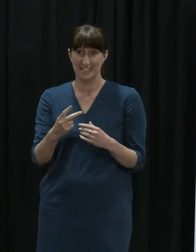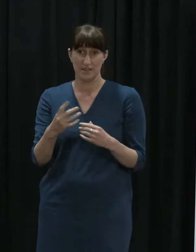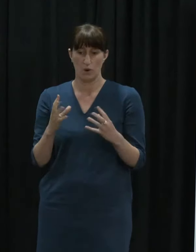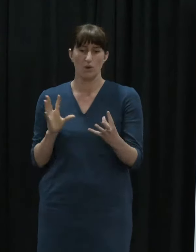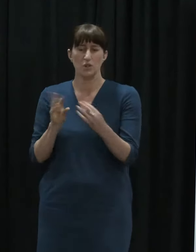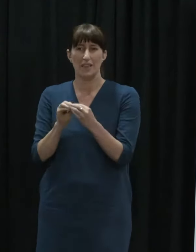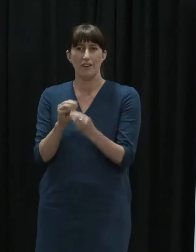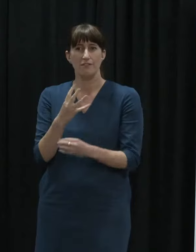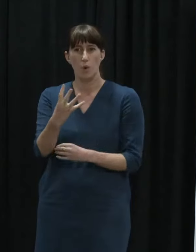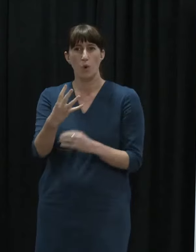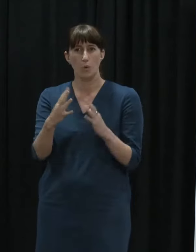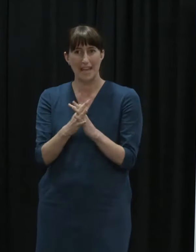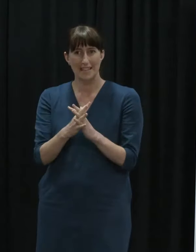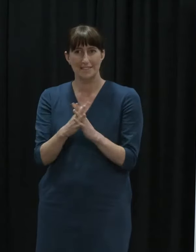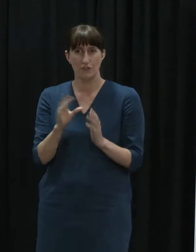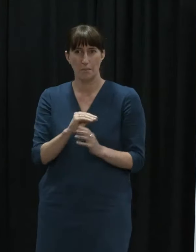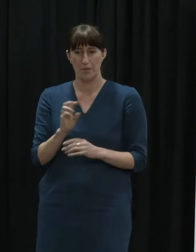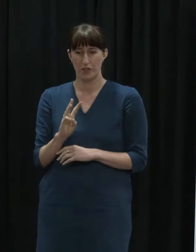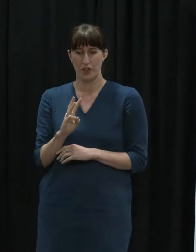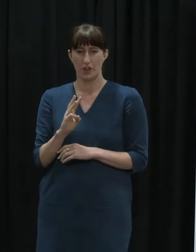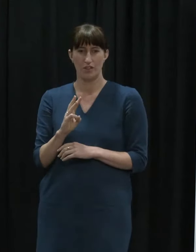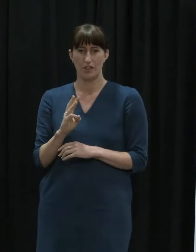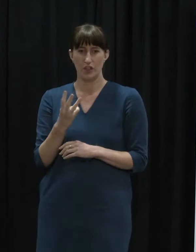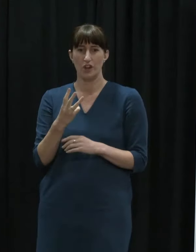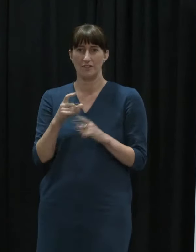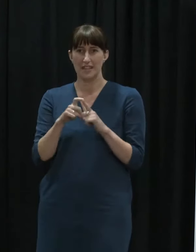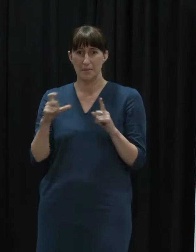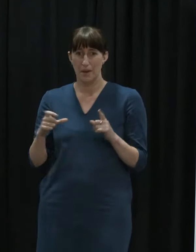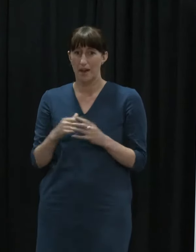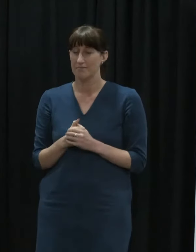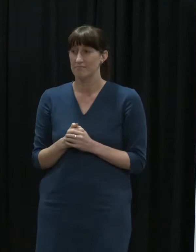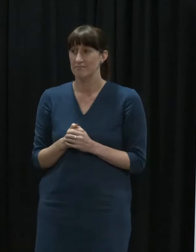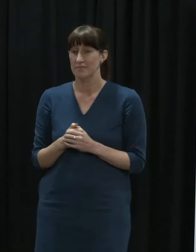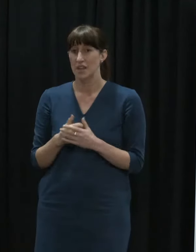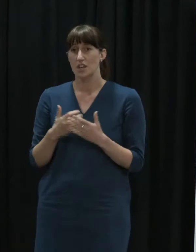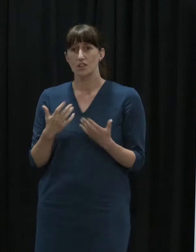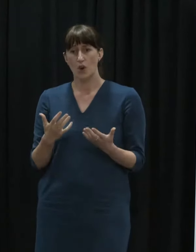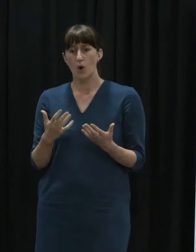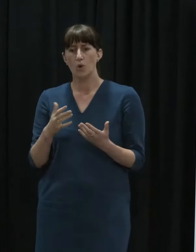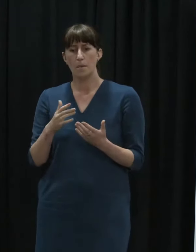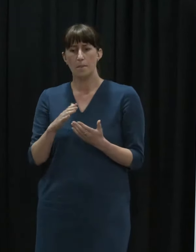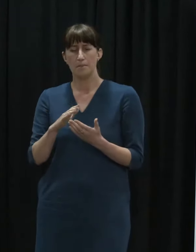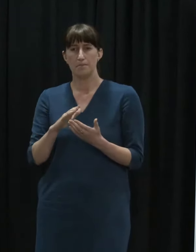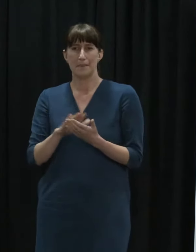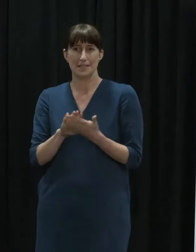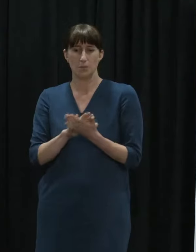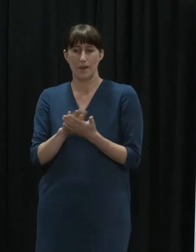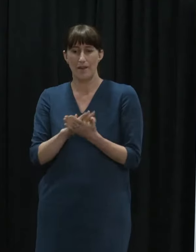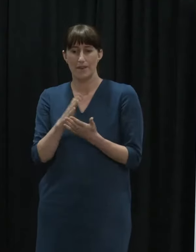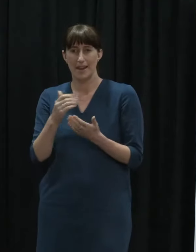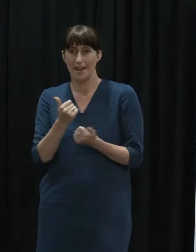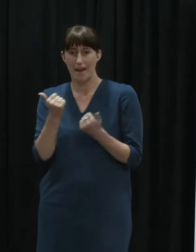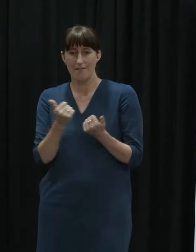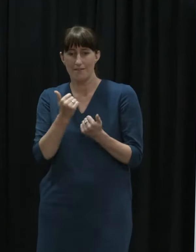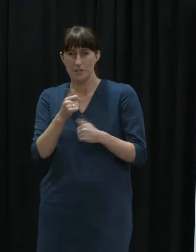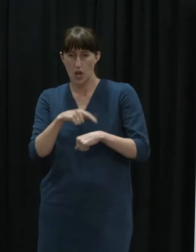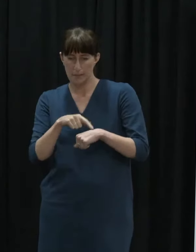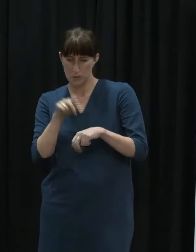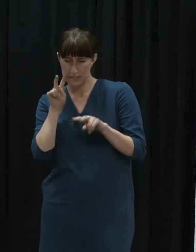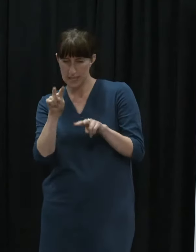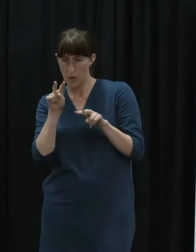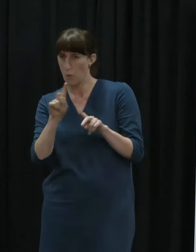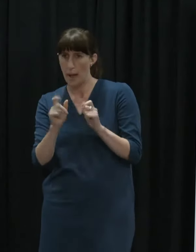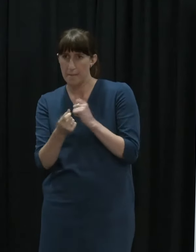We go to the CBF on the third,